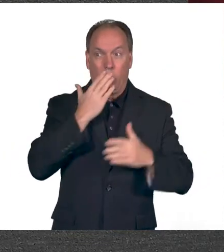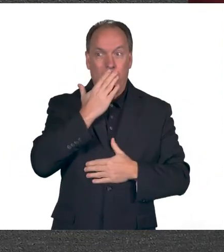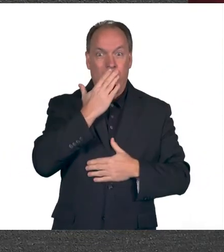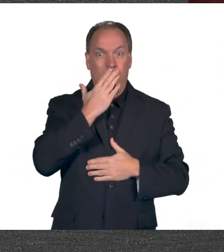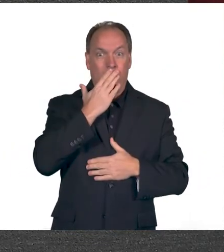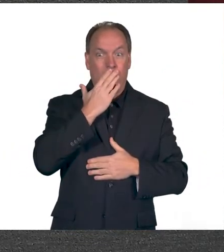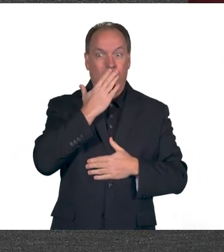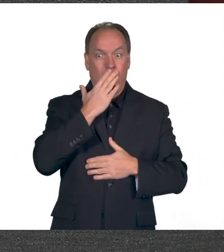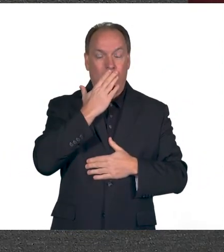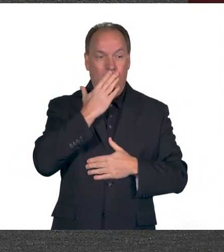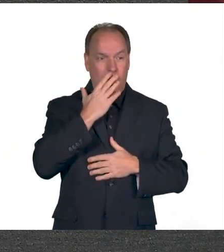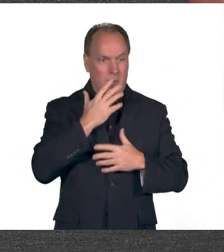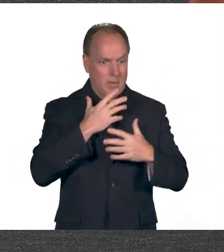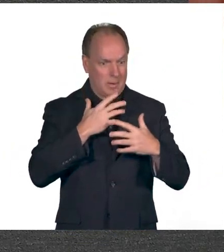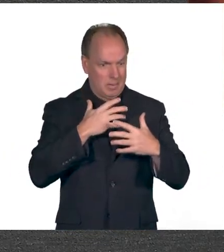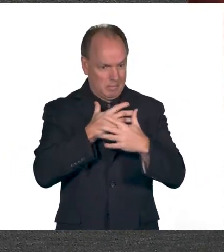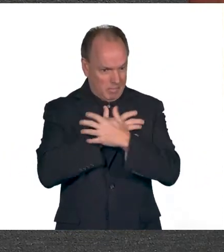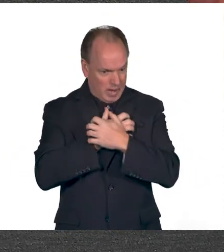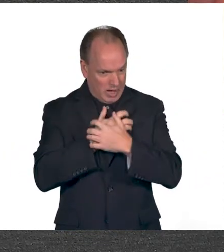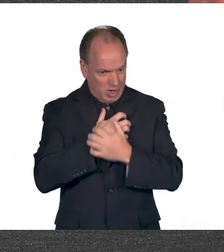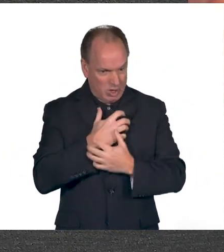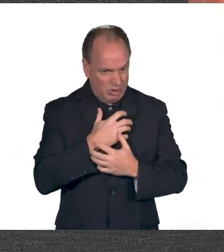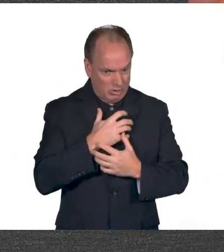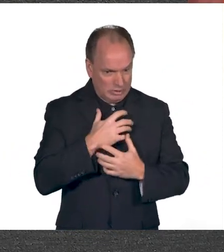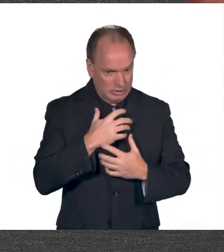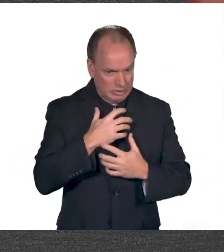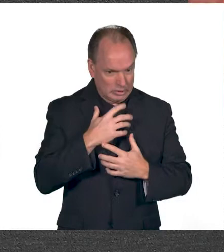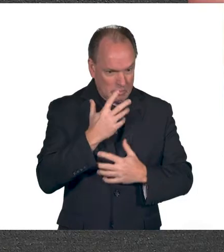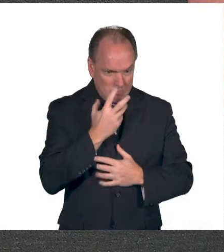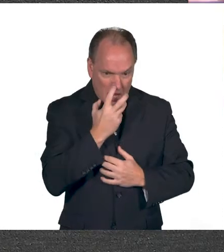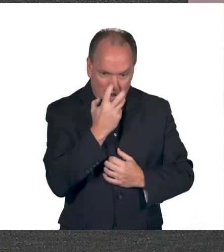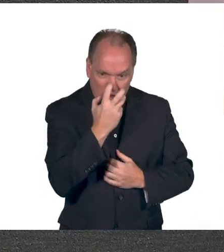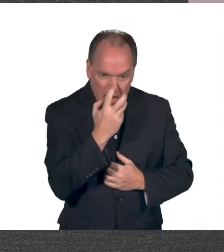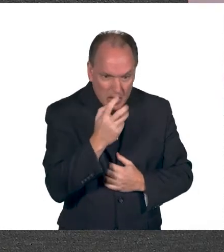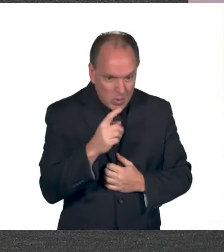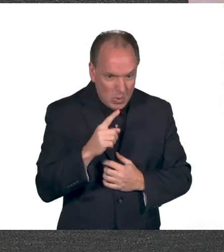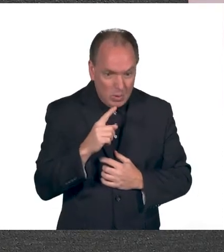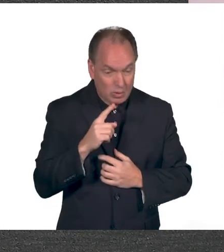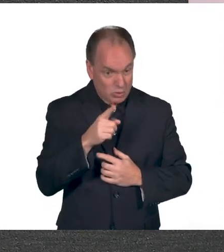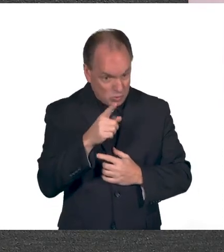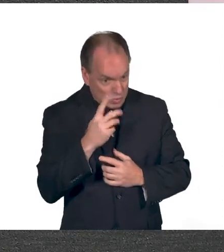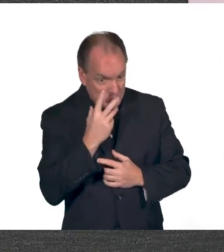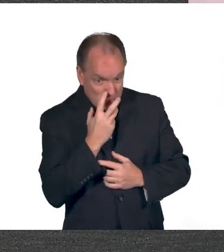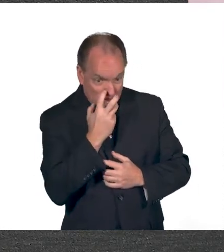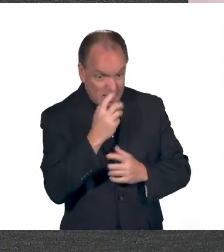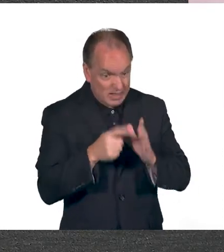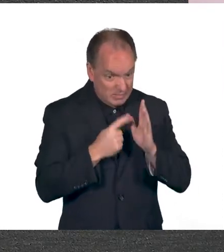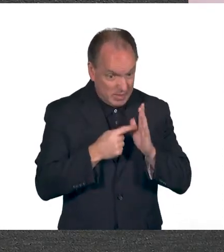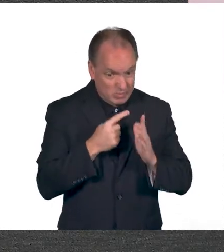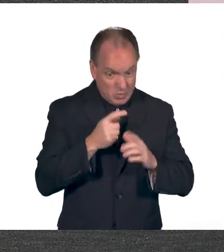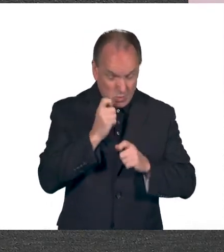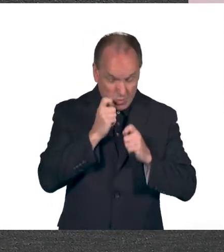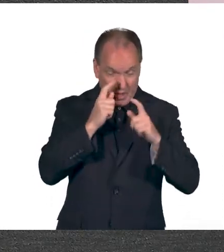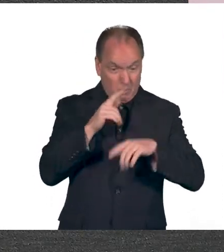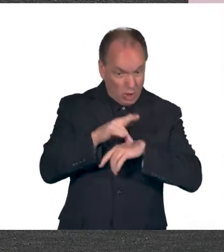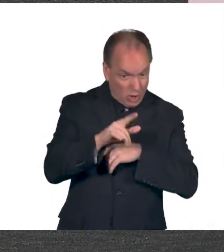Oh no bear looks kind of grumpy. Are you ever grumpy when you wake up? When you get woke up maybe early?